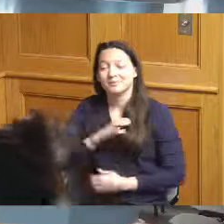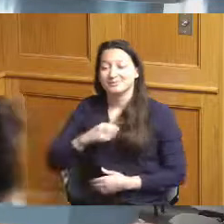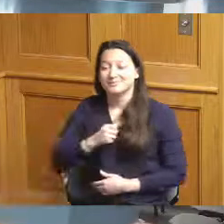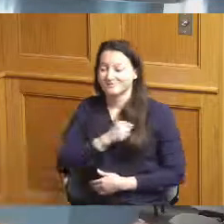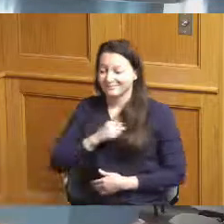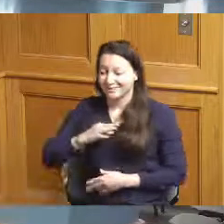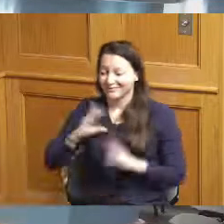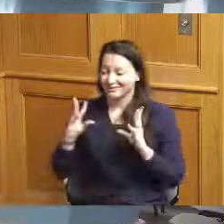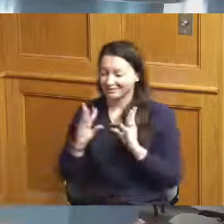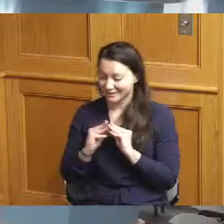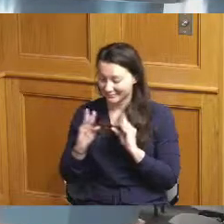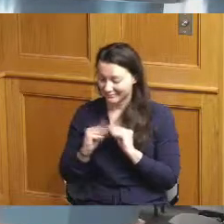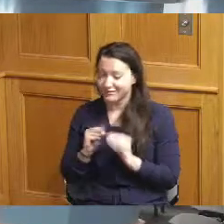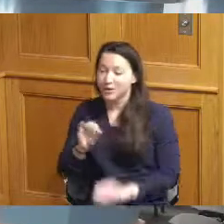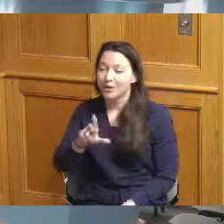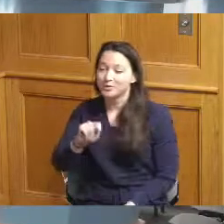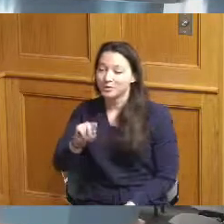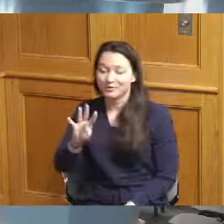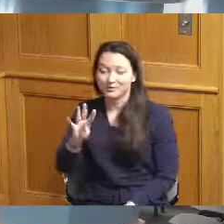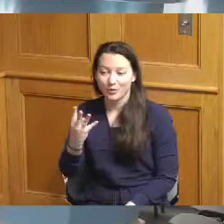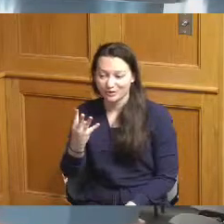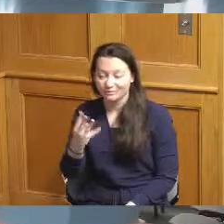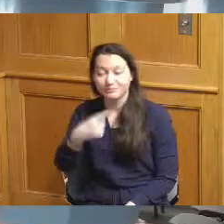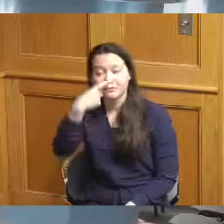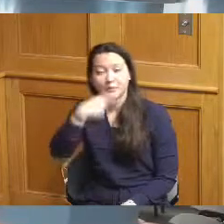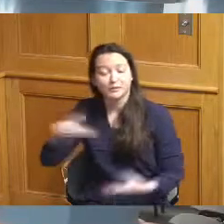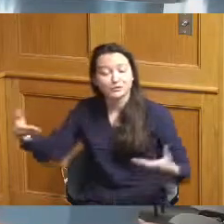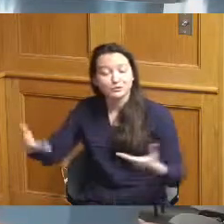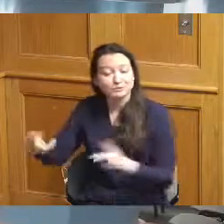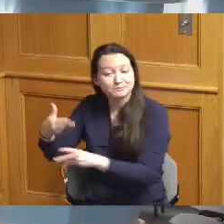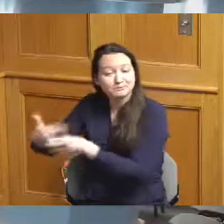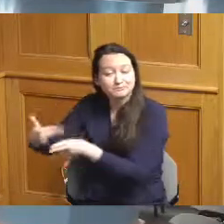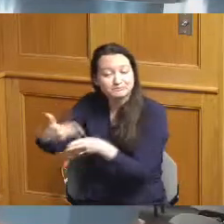meeting of October the 4th if we could introduce ourselves that would be great